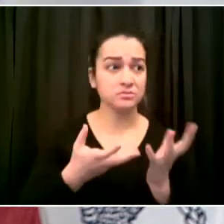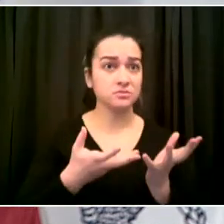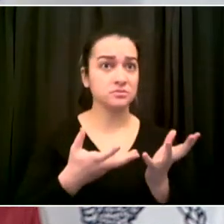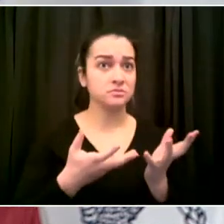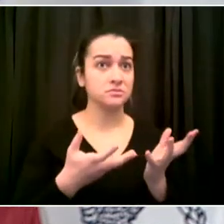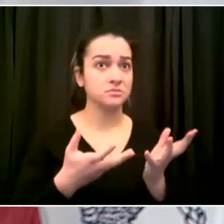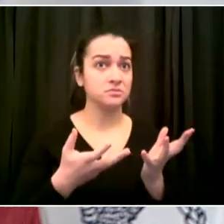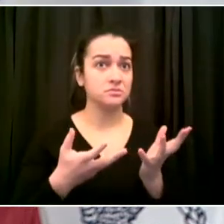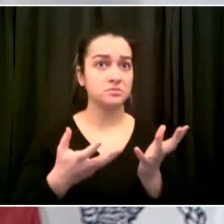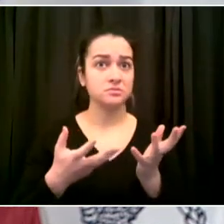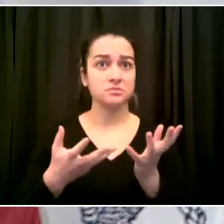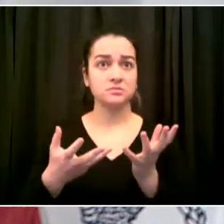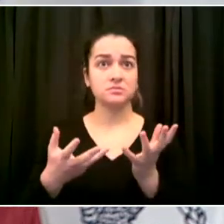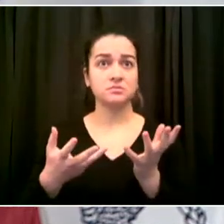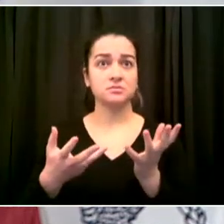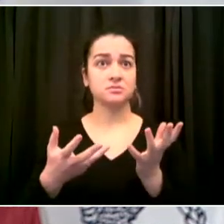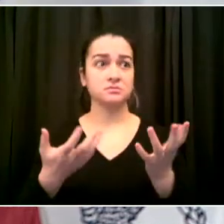HOLD ON ONE SECOND, WE ARE HAVING A LITTLEE